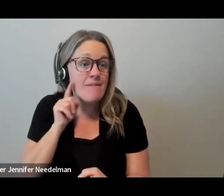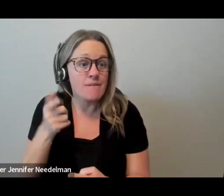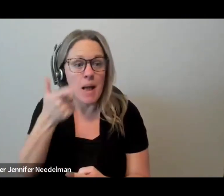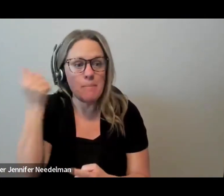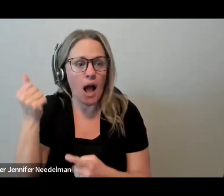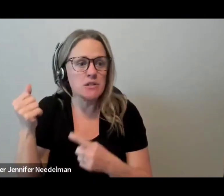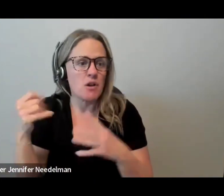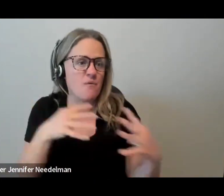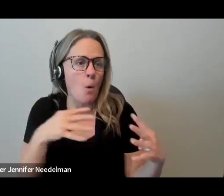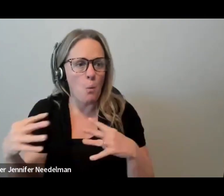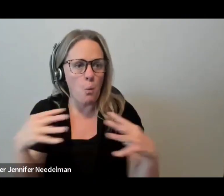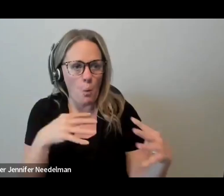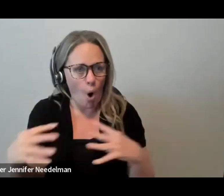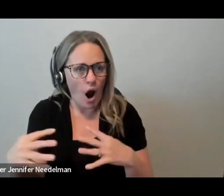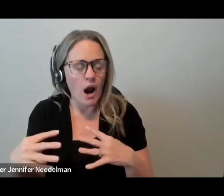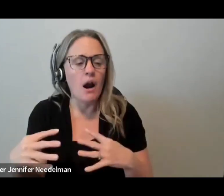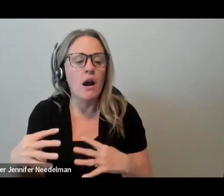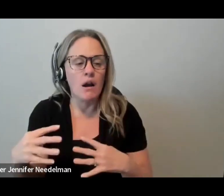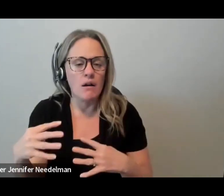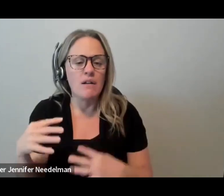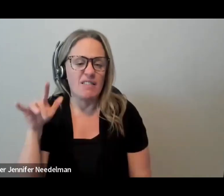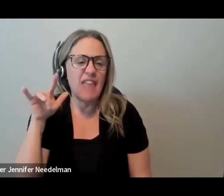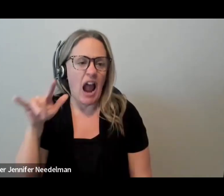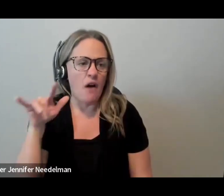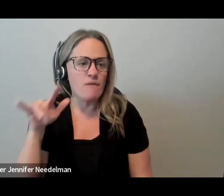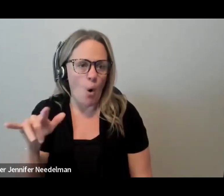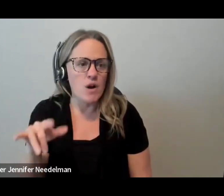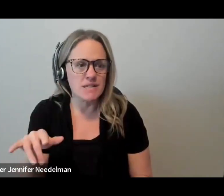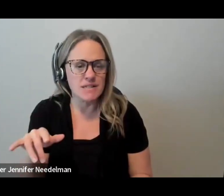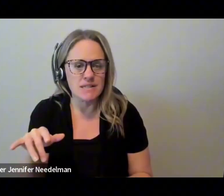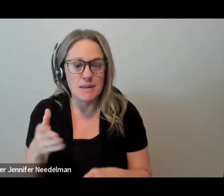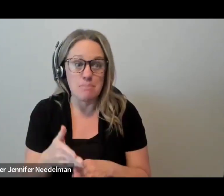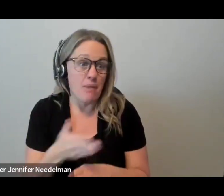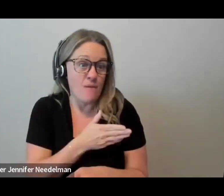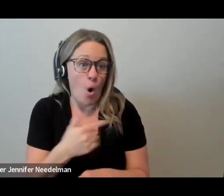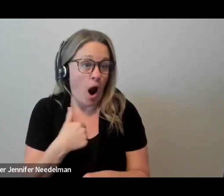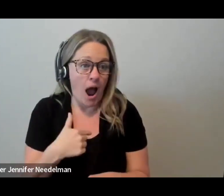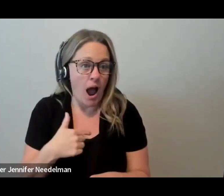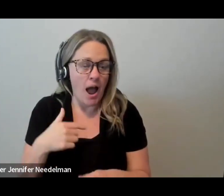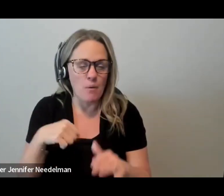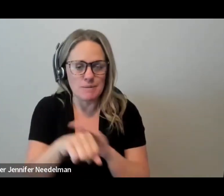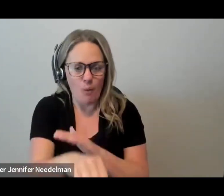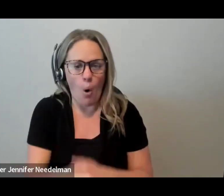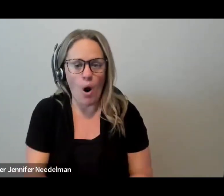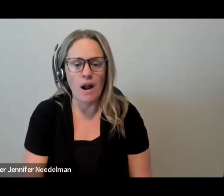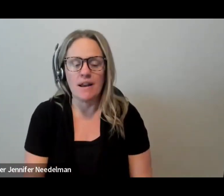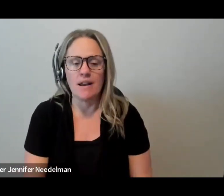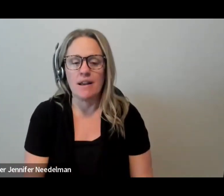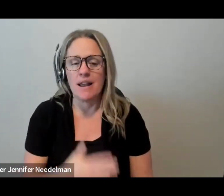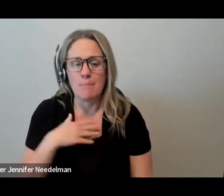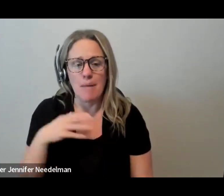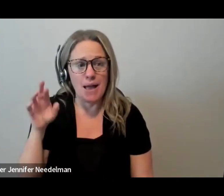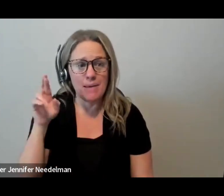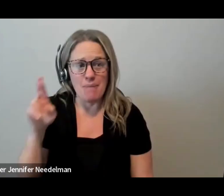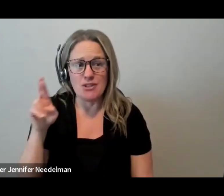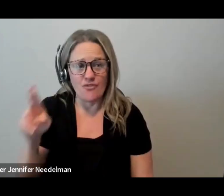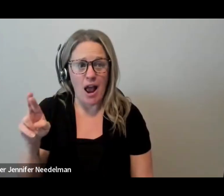He went deaf in the Air Force well before I was born. And then my best friend happened